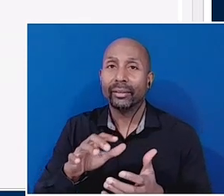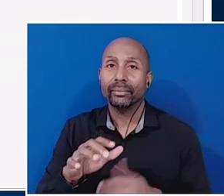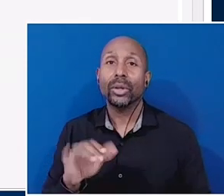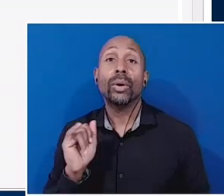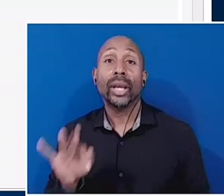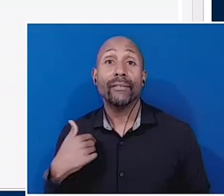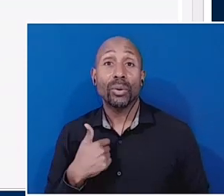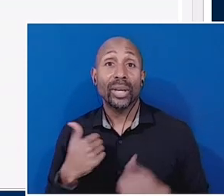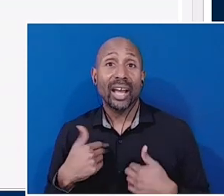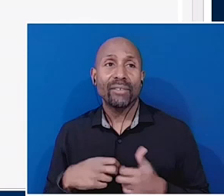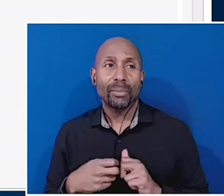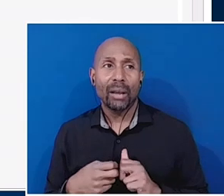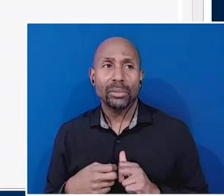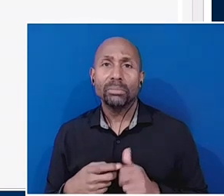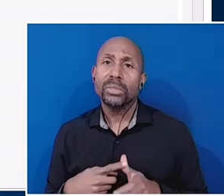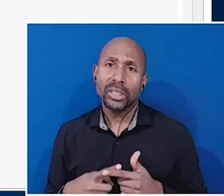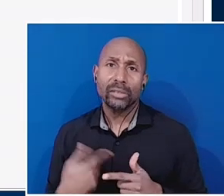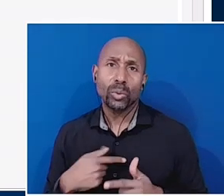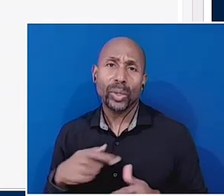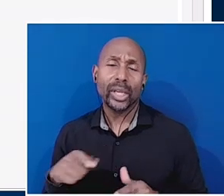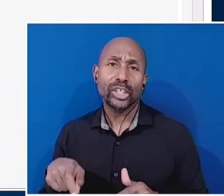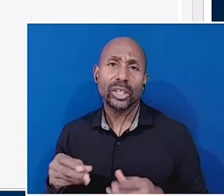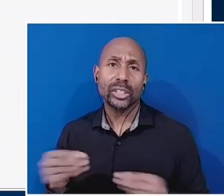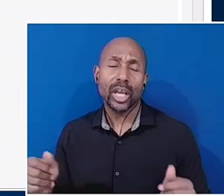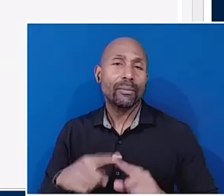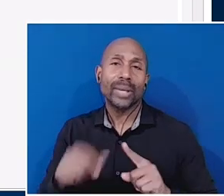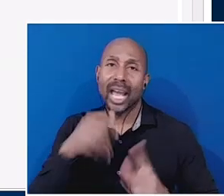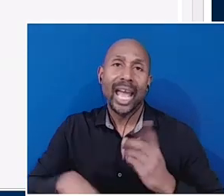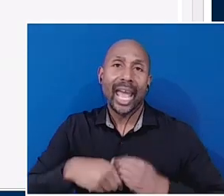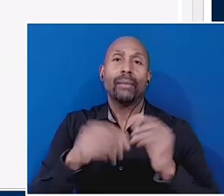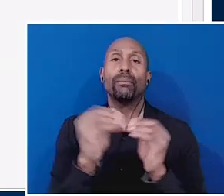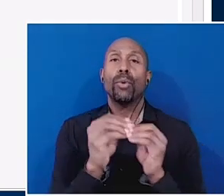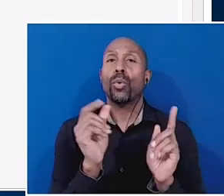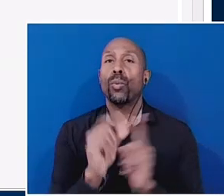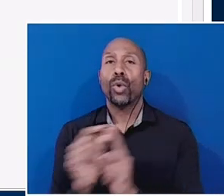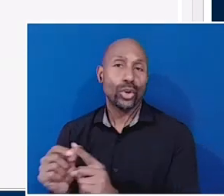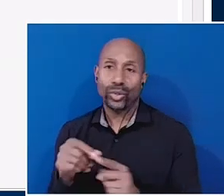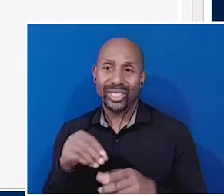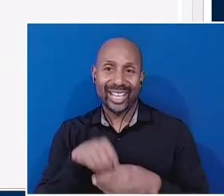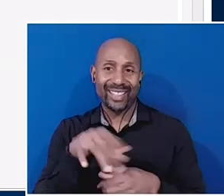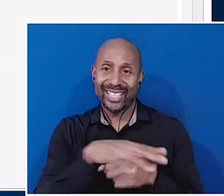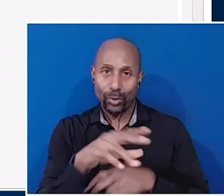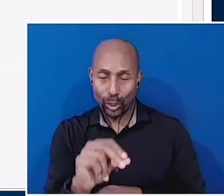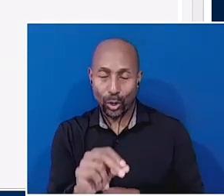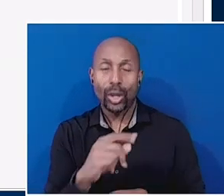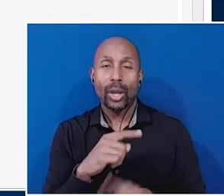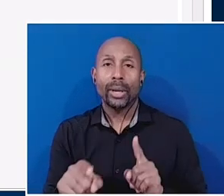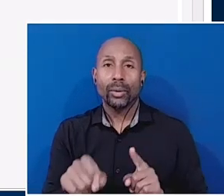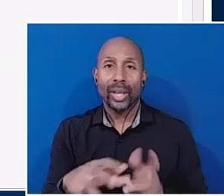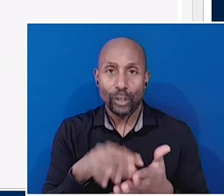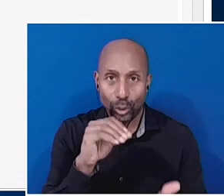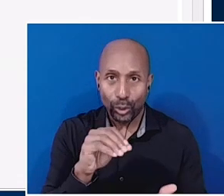this location it's by learning how to and monitoring whether it takes place.